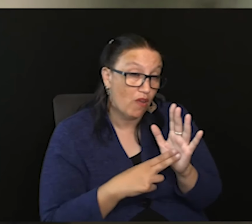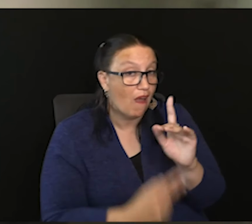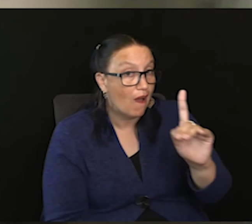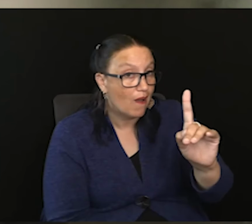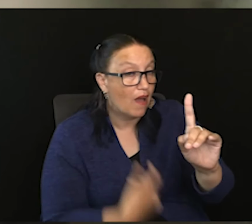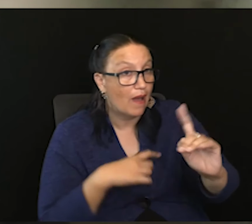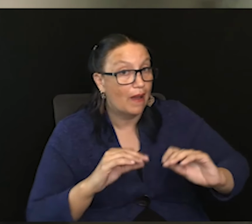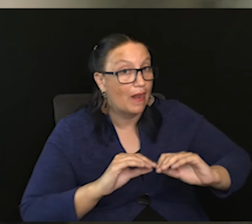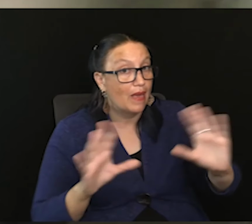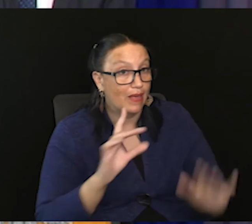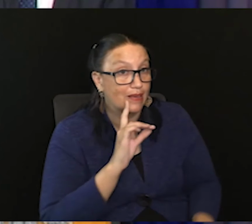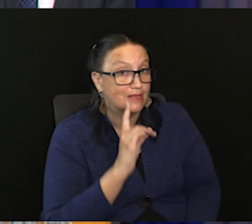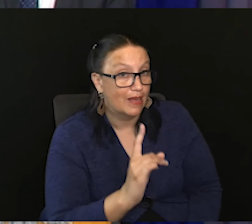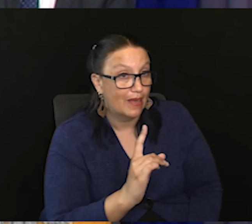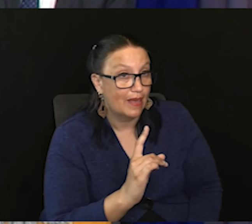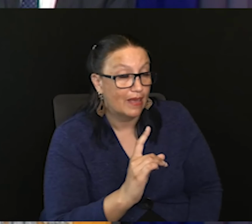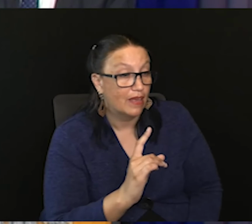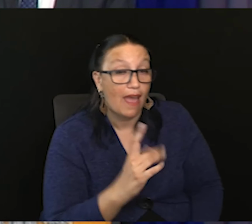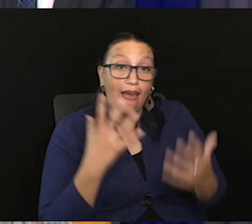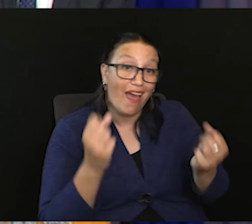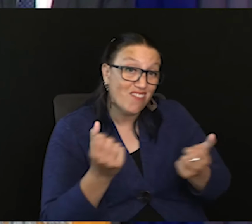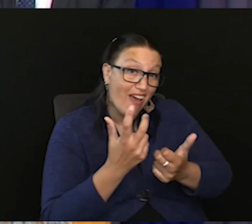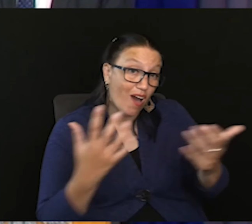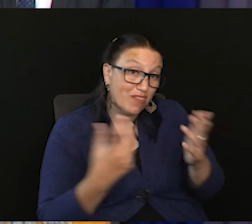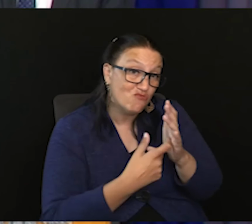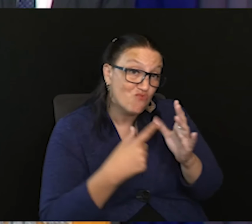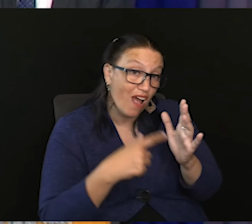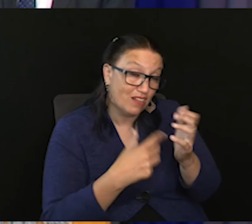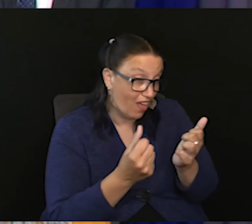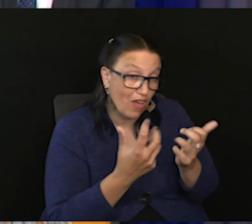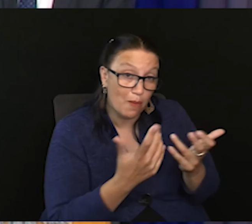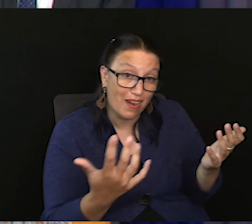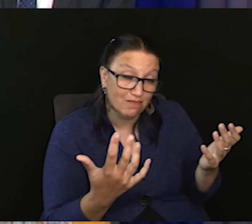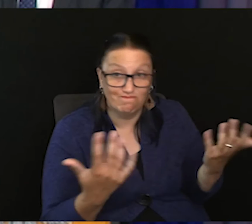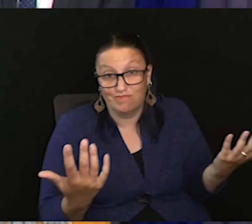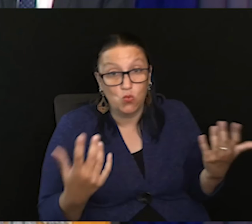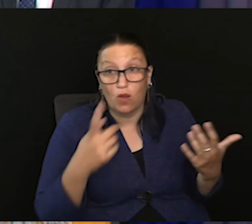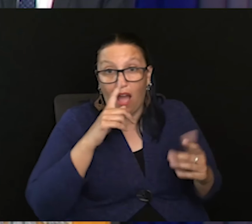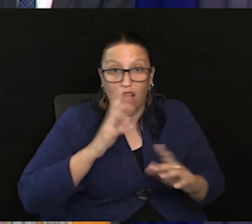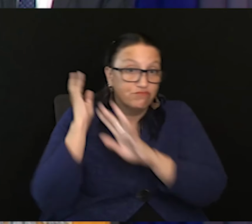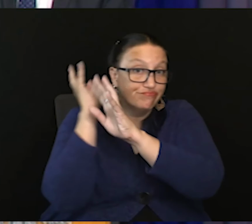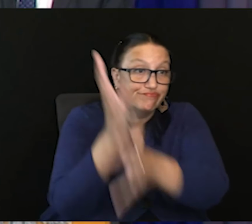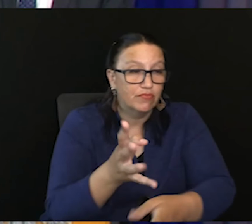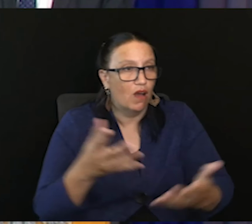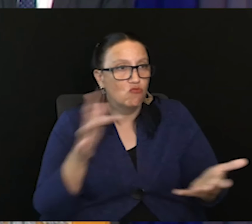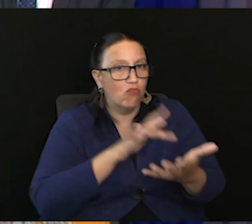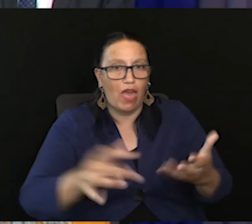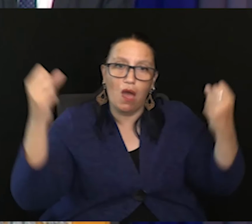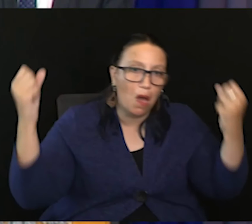I should be very clear that it will depend on the individual supply that's available in any particular outlet or pharmacy.